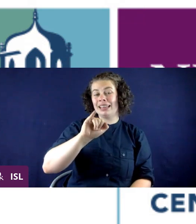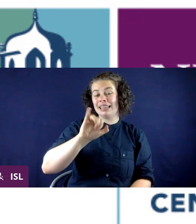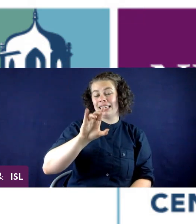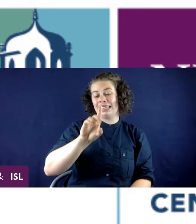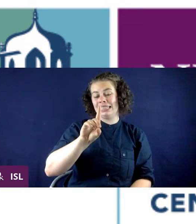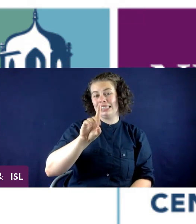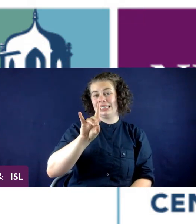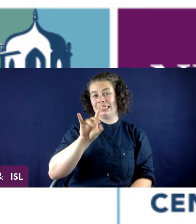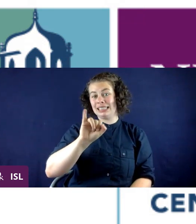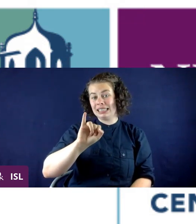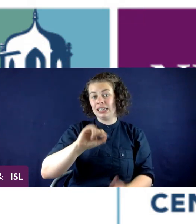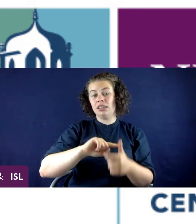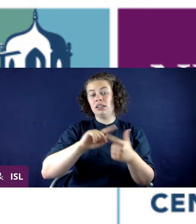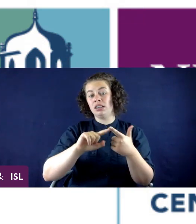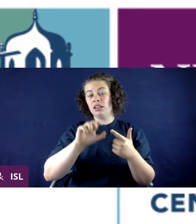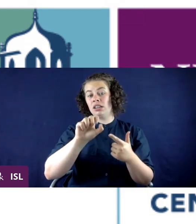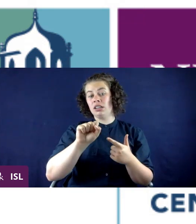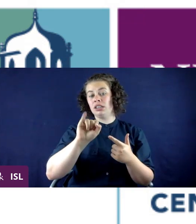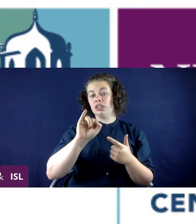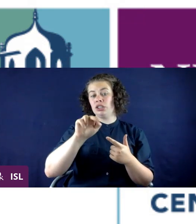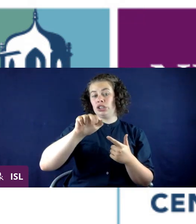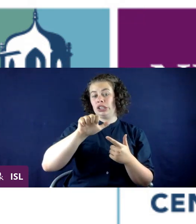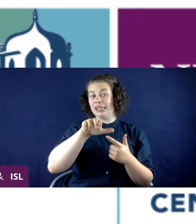. Sinead?